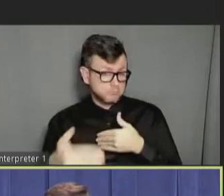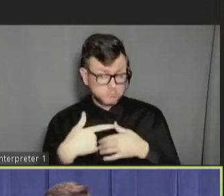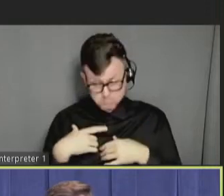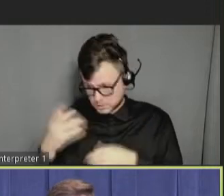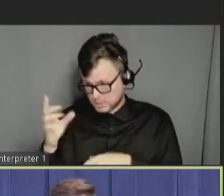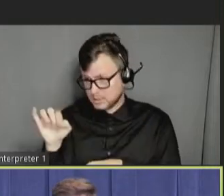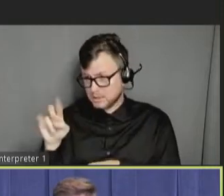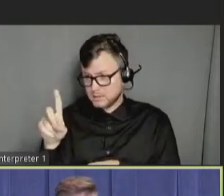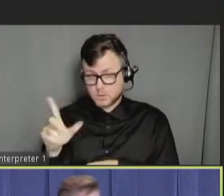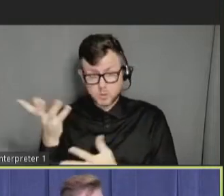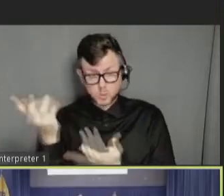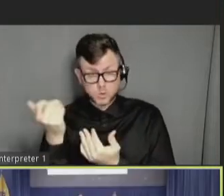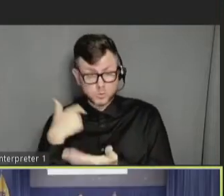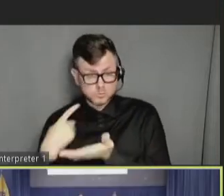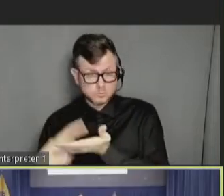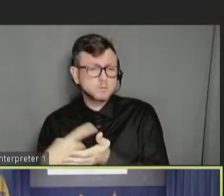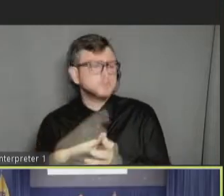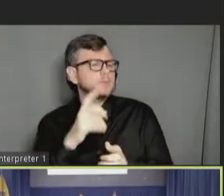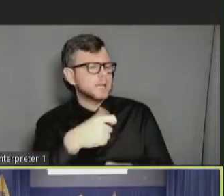David Humphries: Yeah. We've had a lot of interests, particularly in certain states